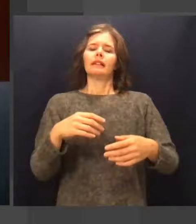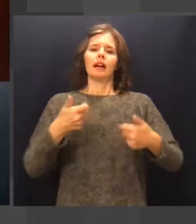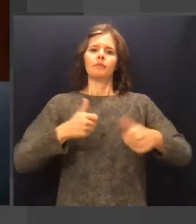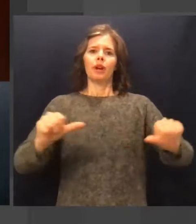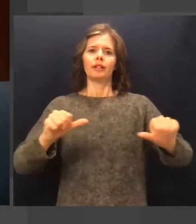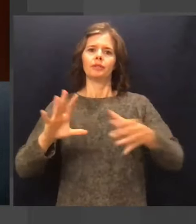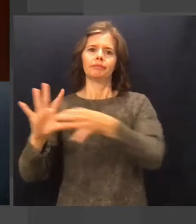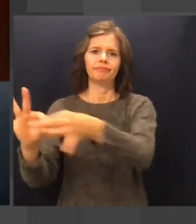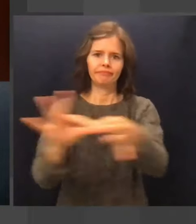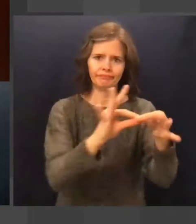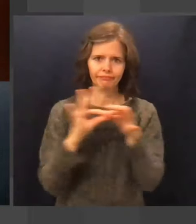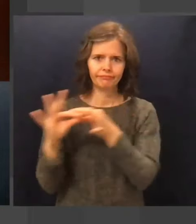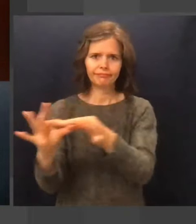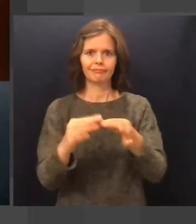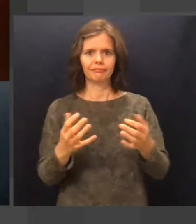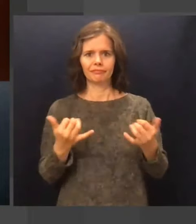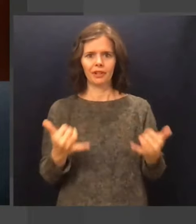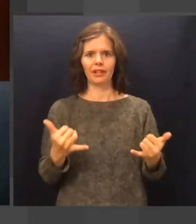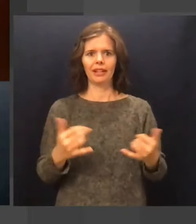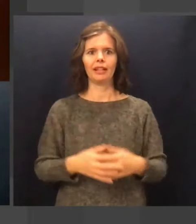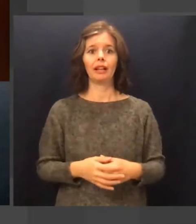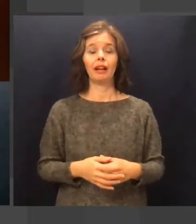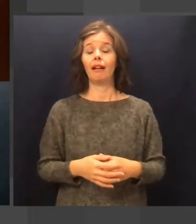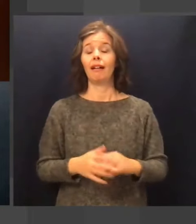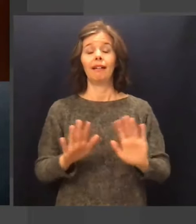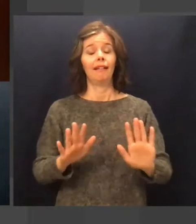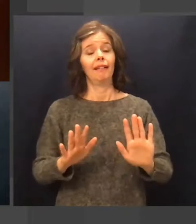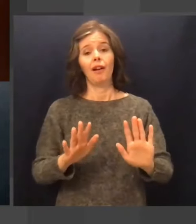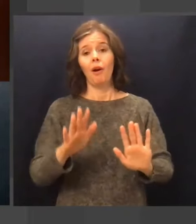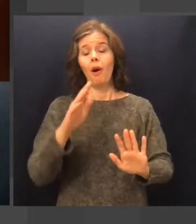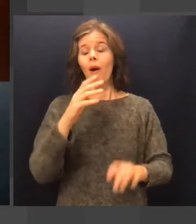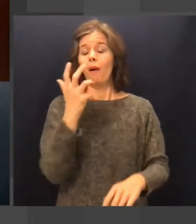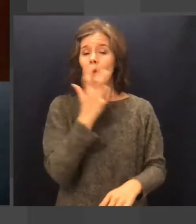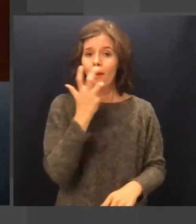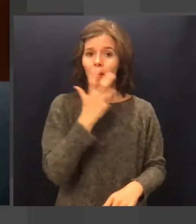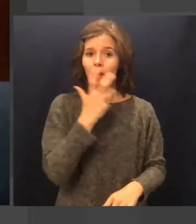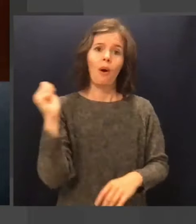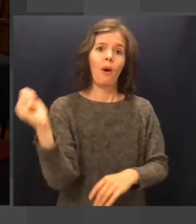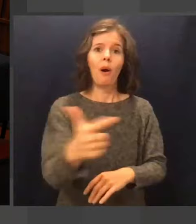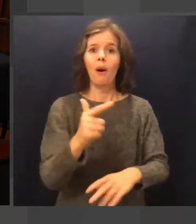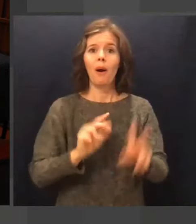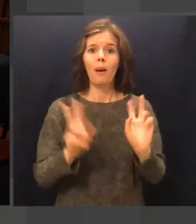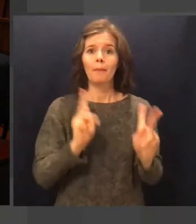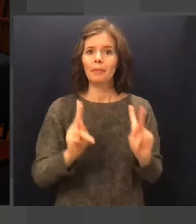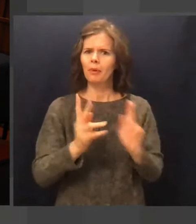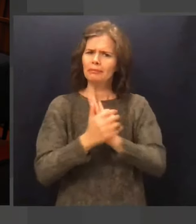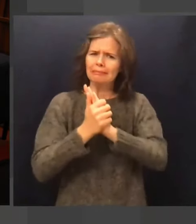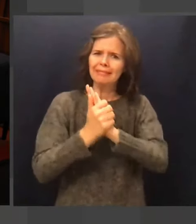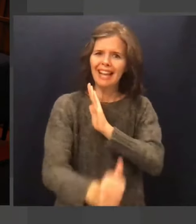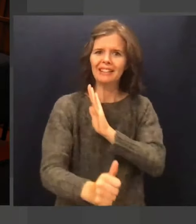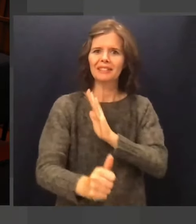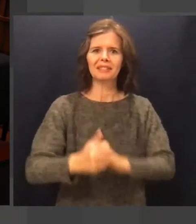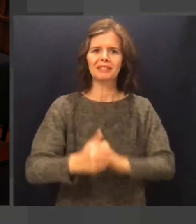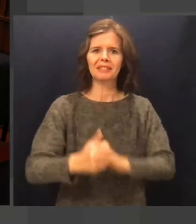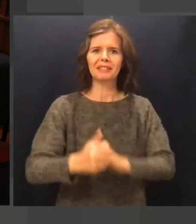AND MAKE THEM FIT TOGETHER. BUT HONESTLY EVERYONE IS SO